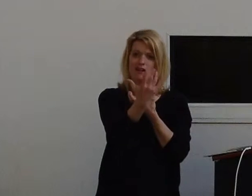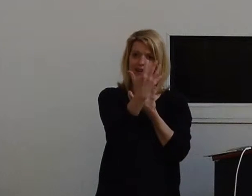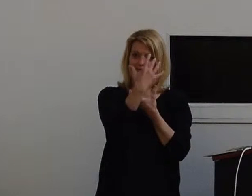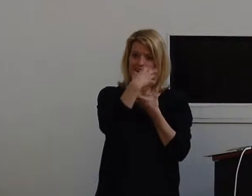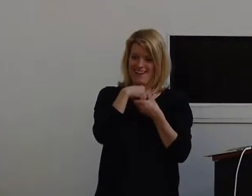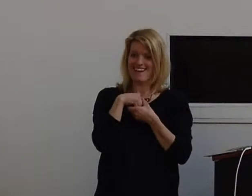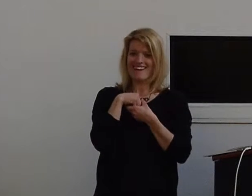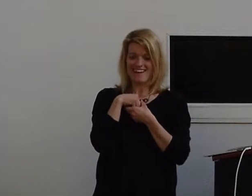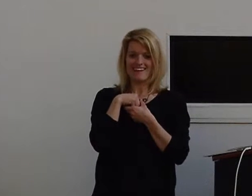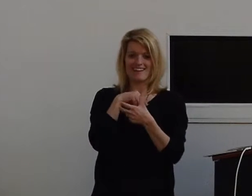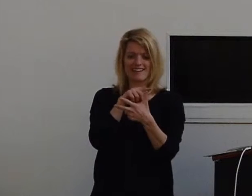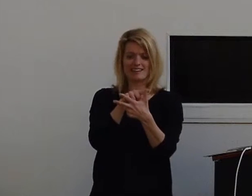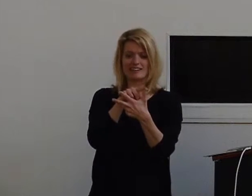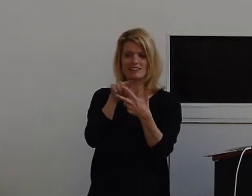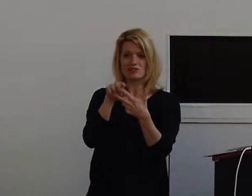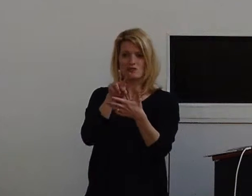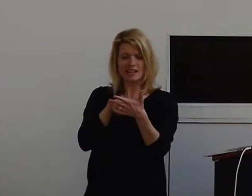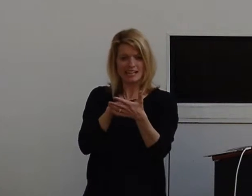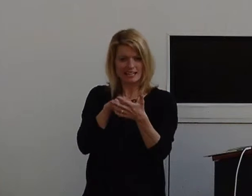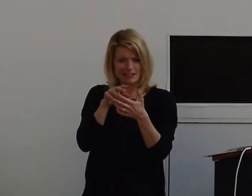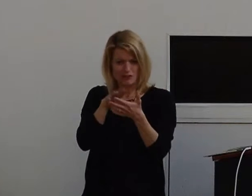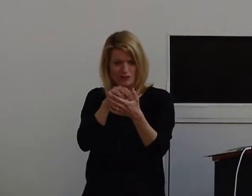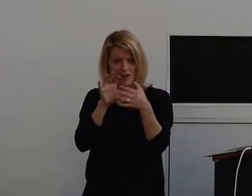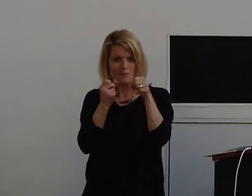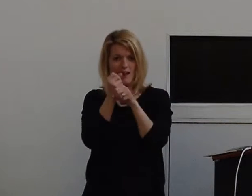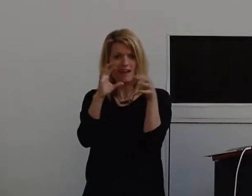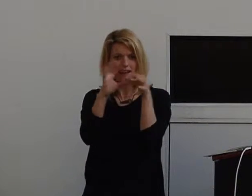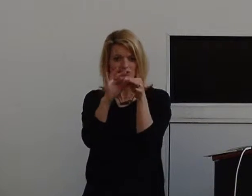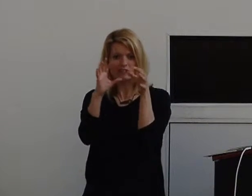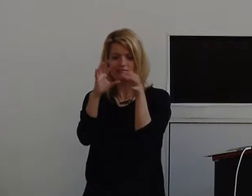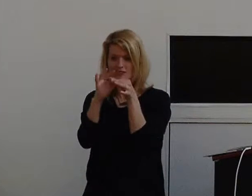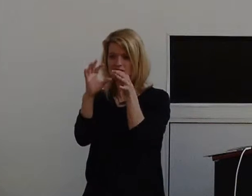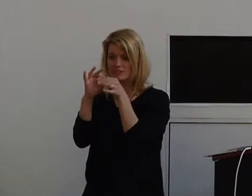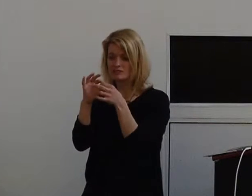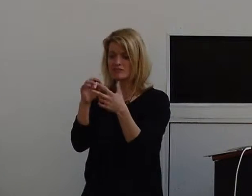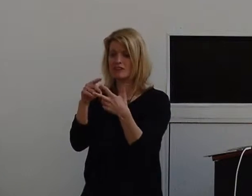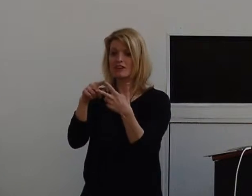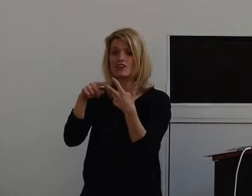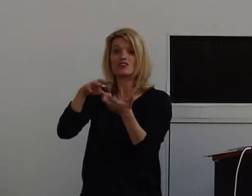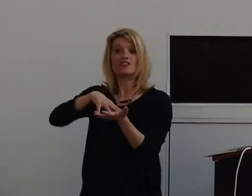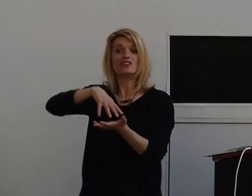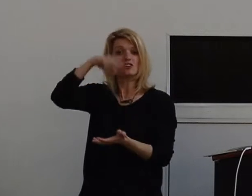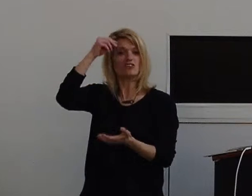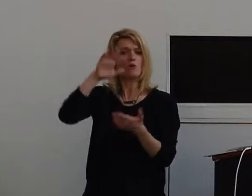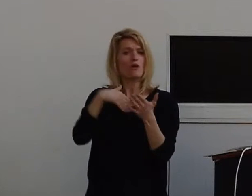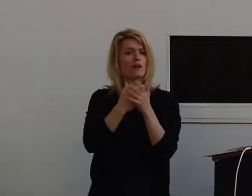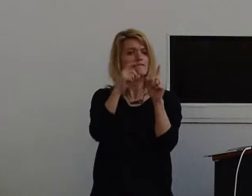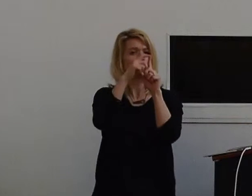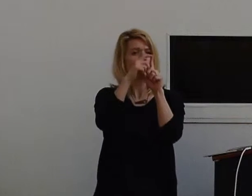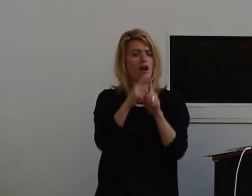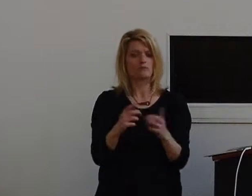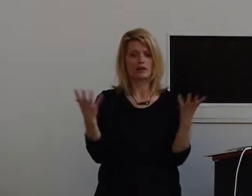Then they go into Read mode, and make connections to the text, and then they can learn vocabulary all in one place.